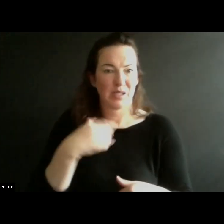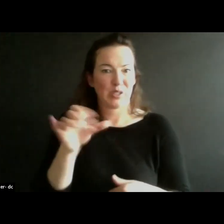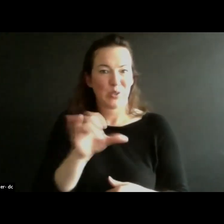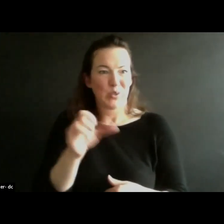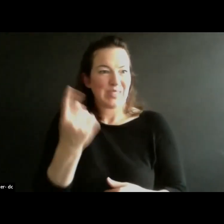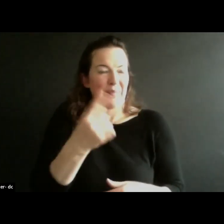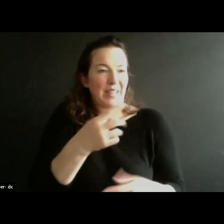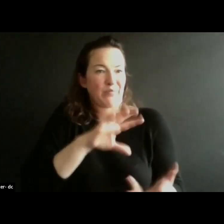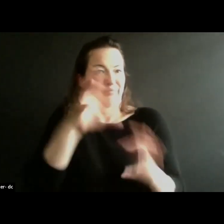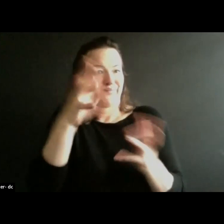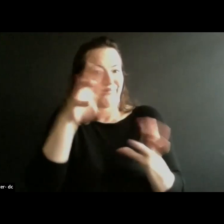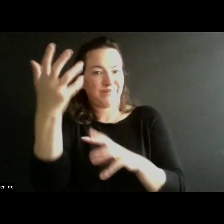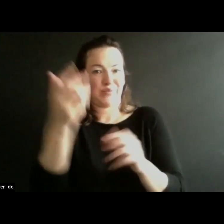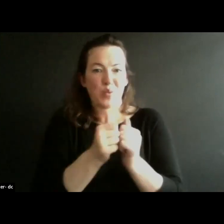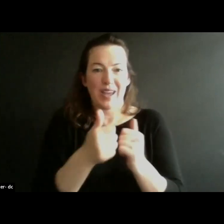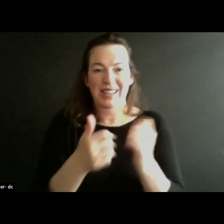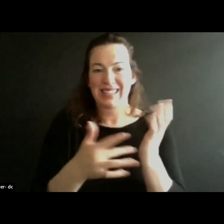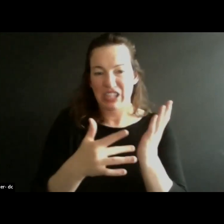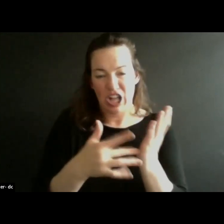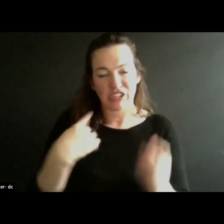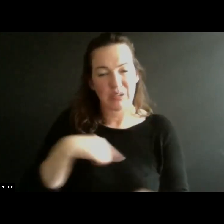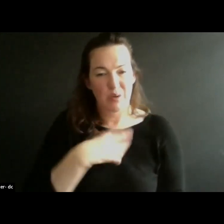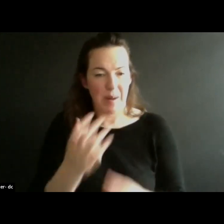with technology. And we wanna be there to ensure that when something goes wrong we can